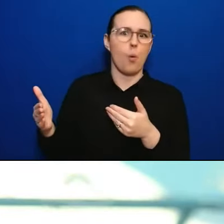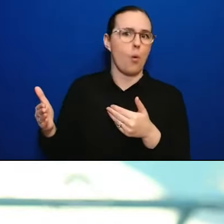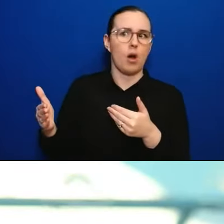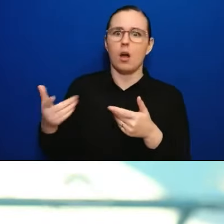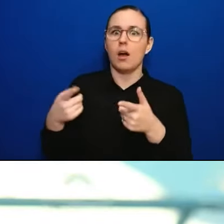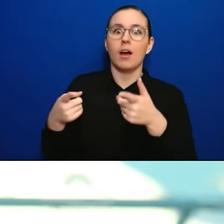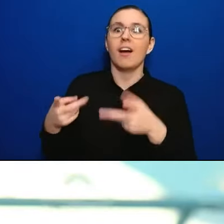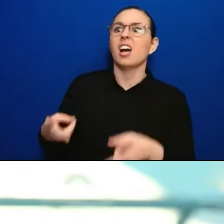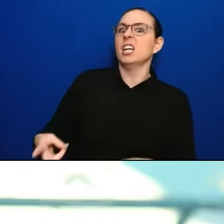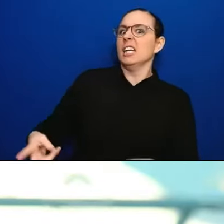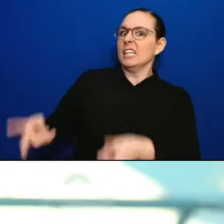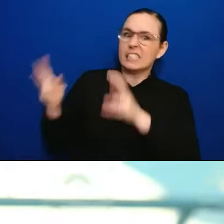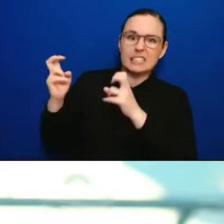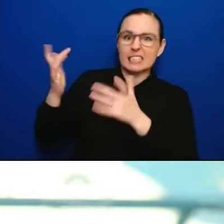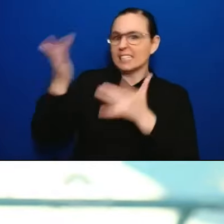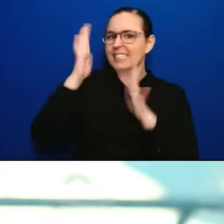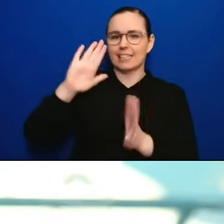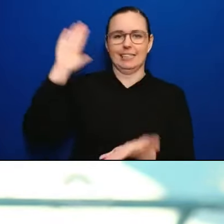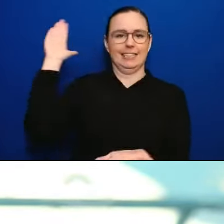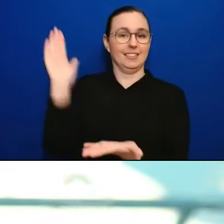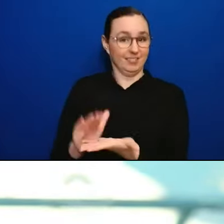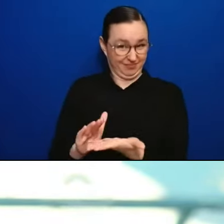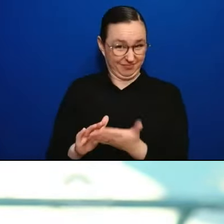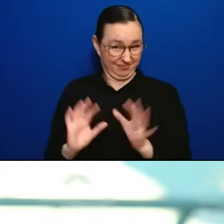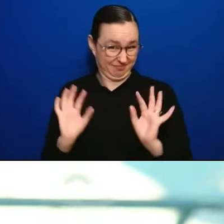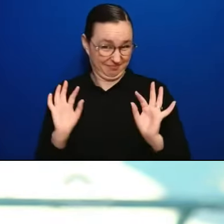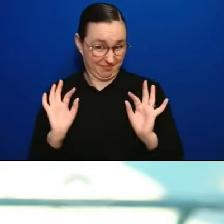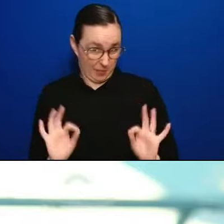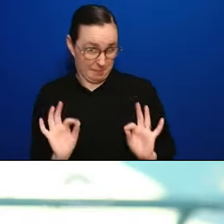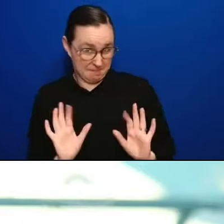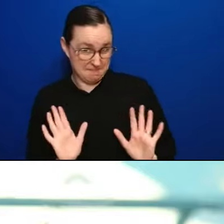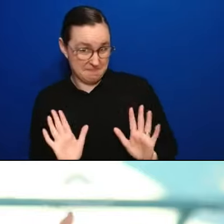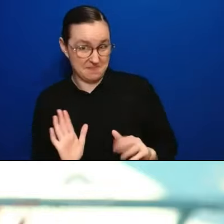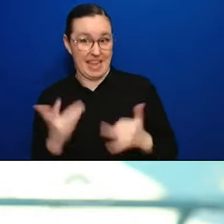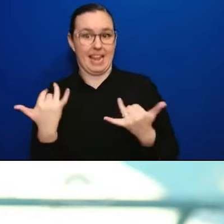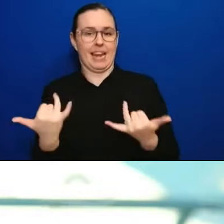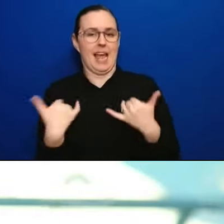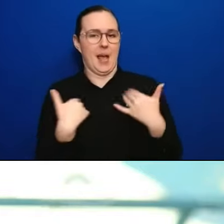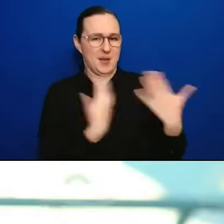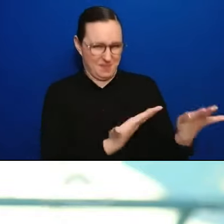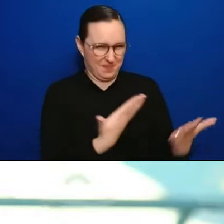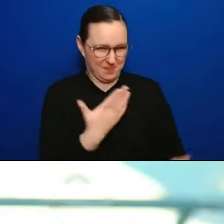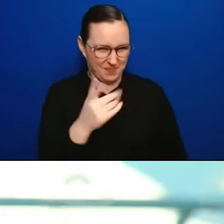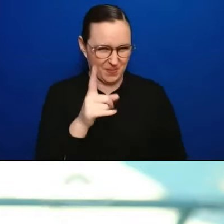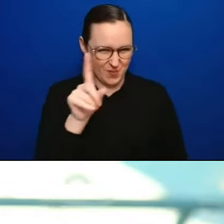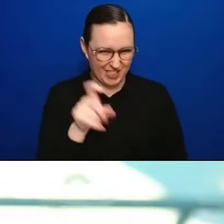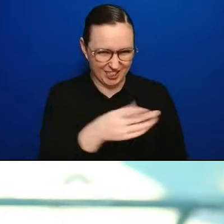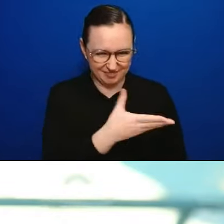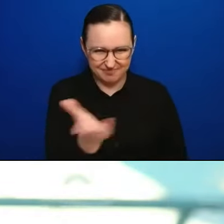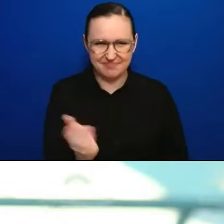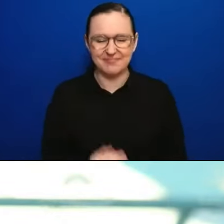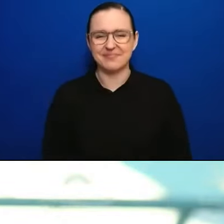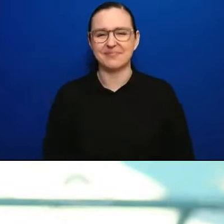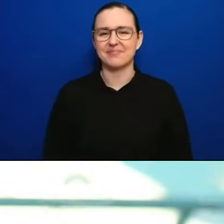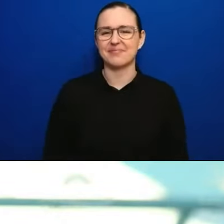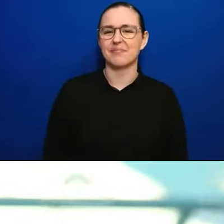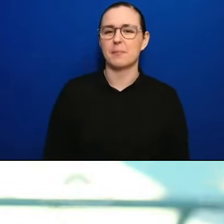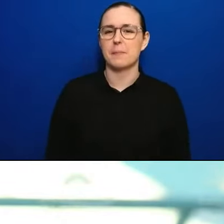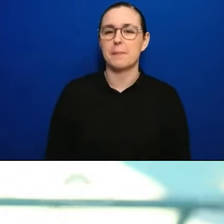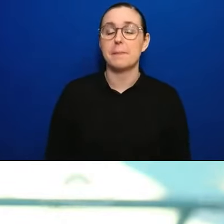even from Omicron, but also really important for learning term protection against severe illness. So I'll leave that at that and